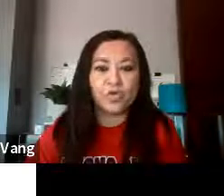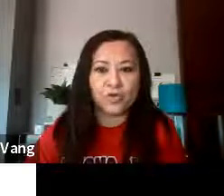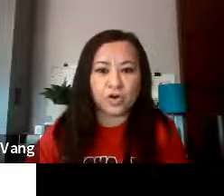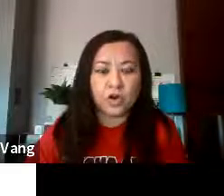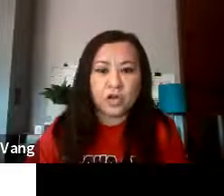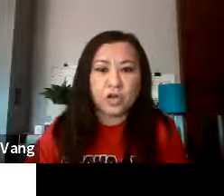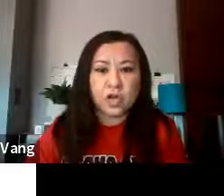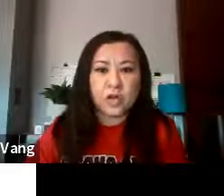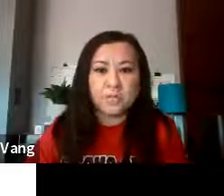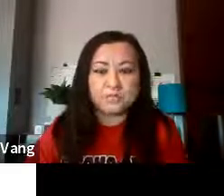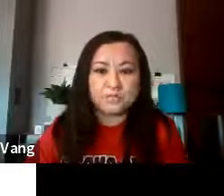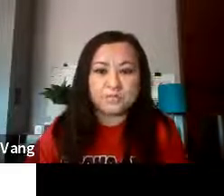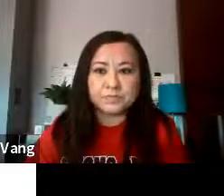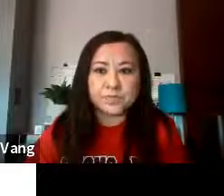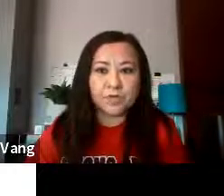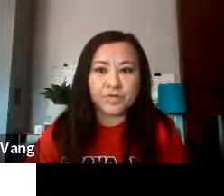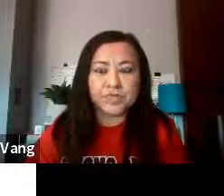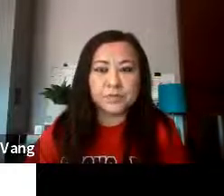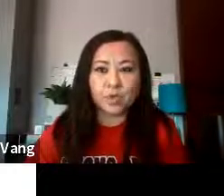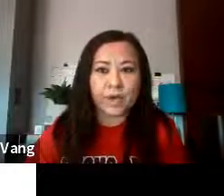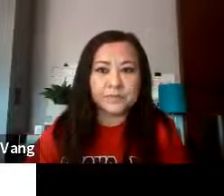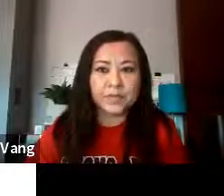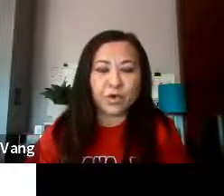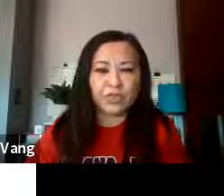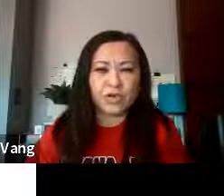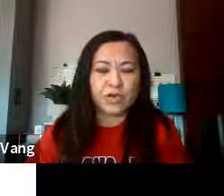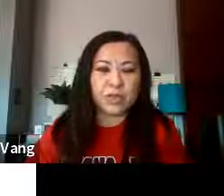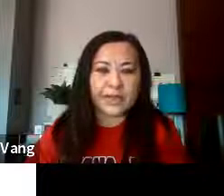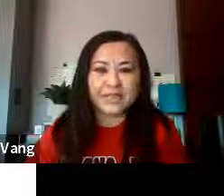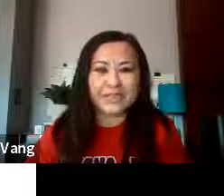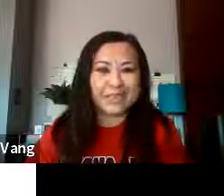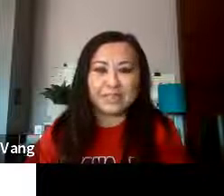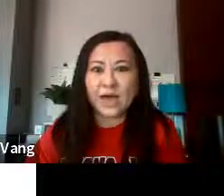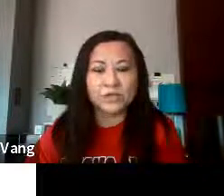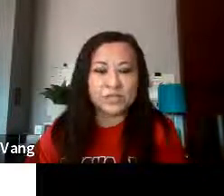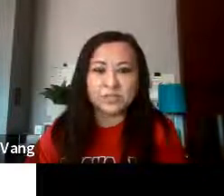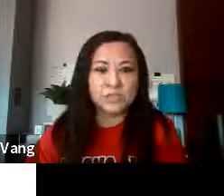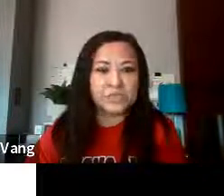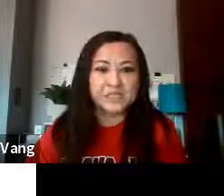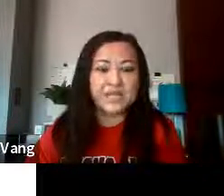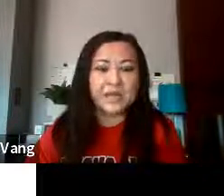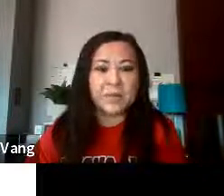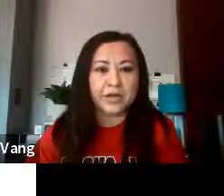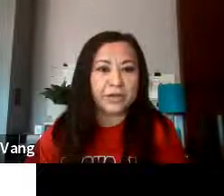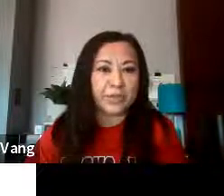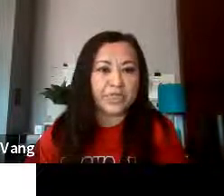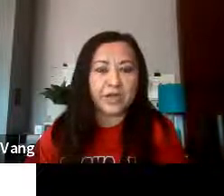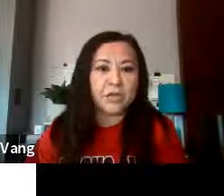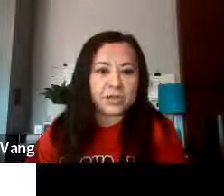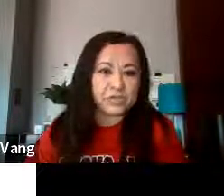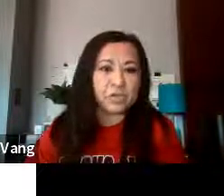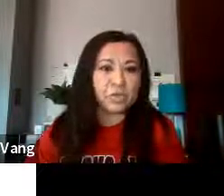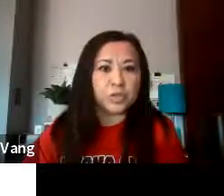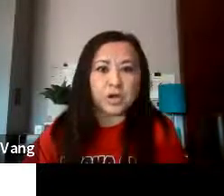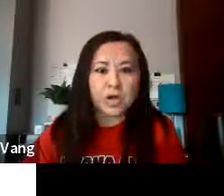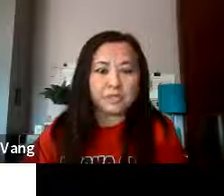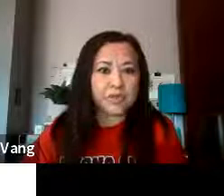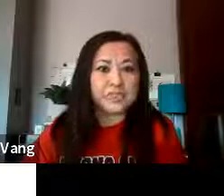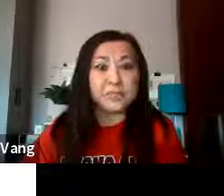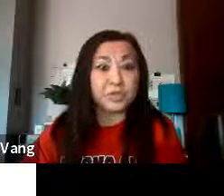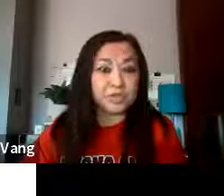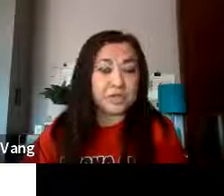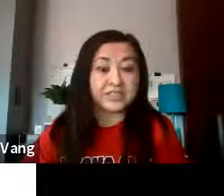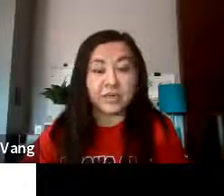over, you know, various programs with over like, 7000 students, and they compared it with other students who are very similar in a